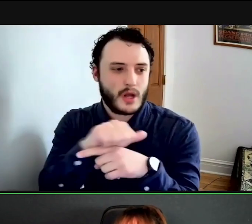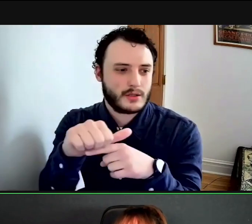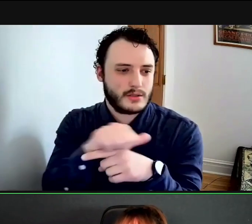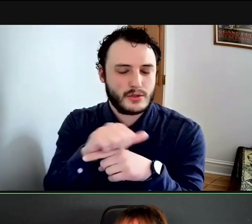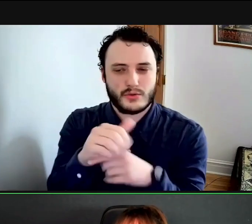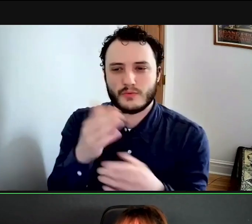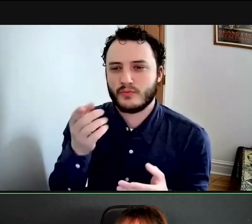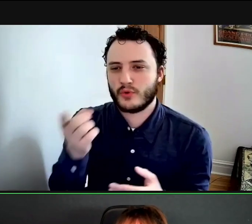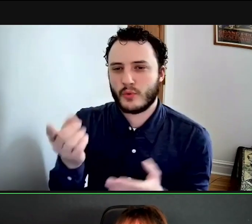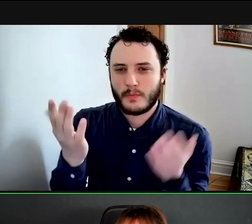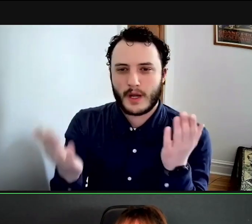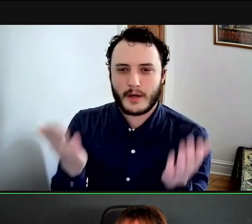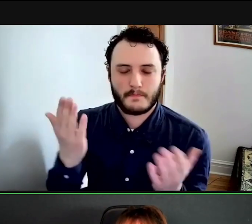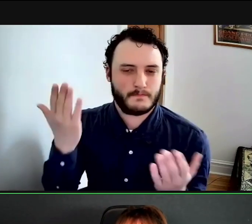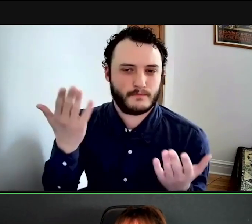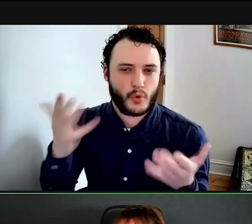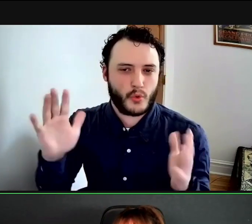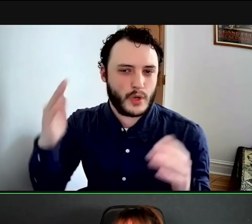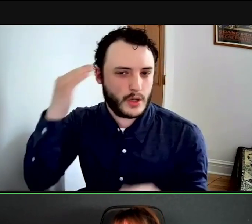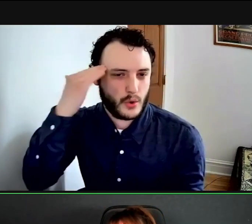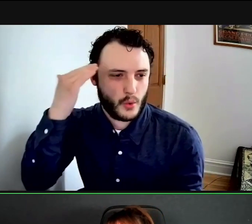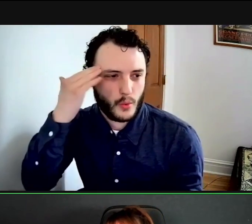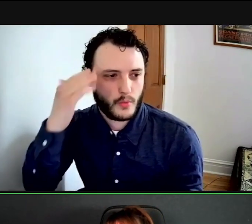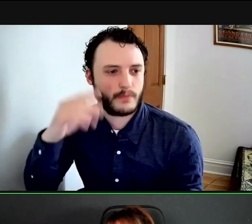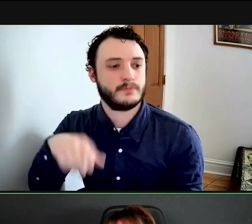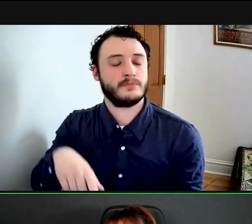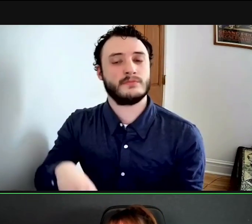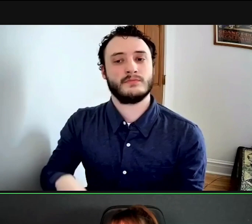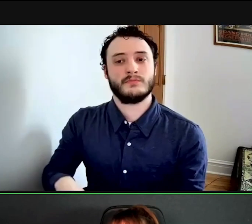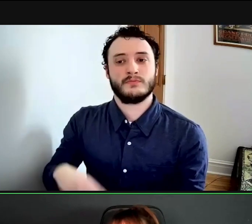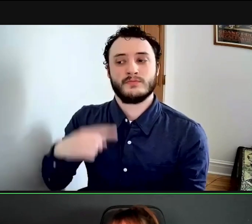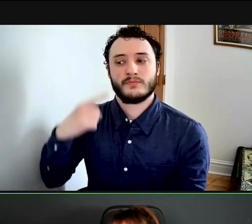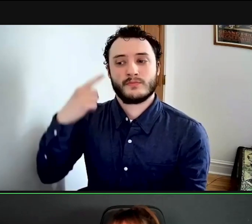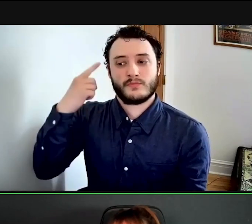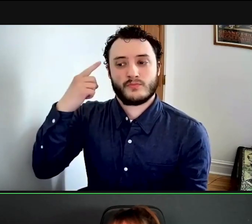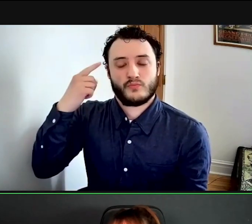Disability services has some standard practices,